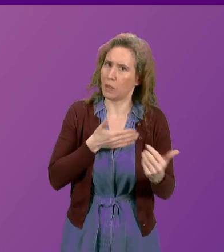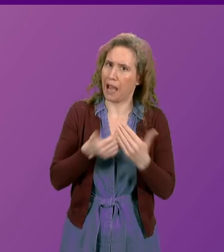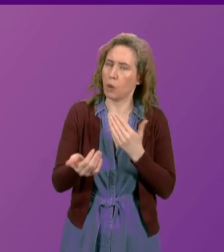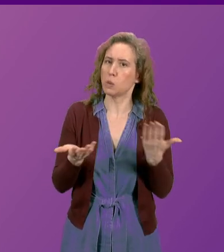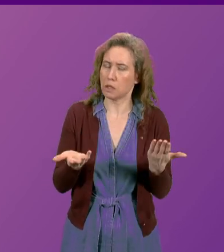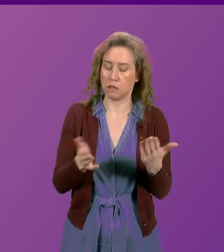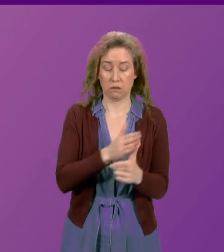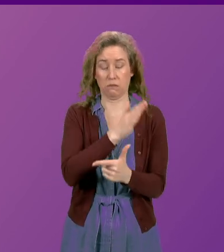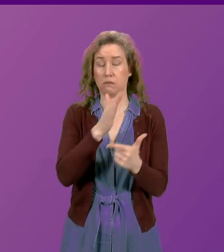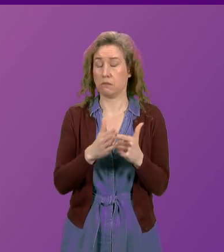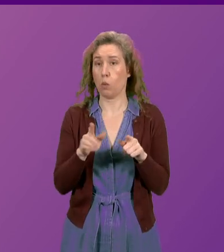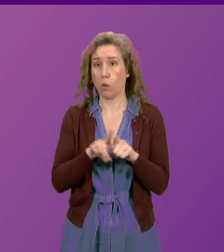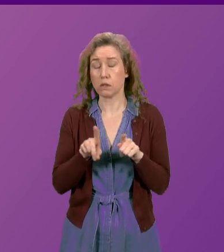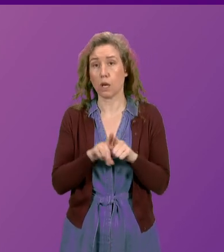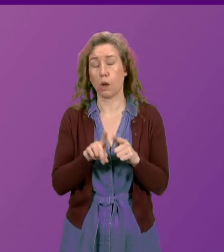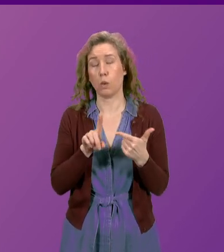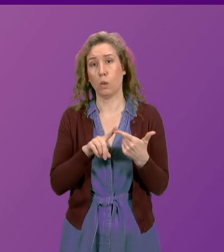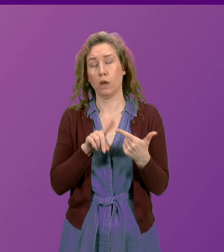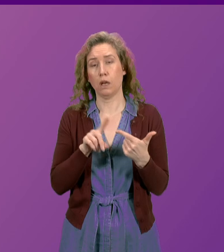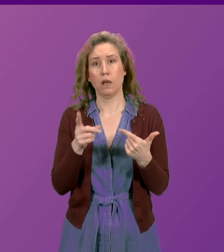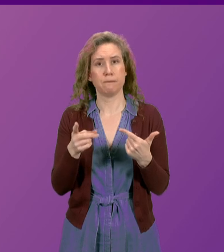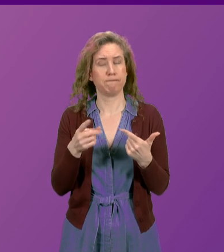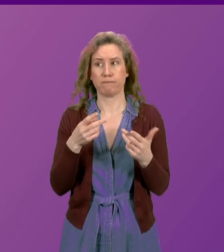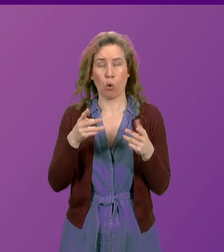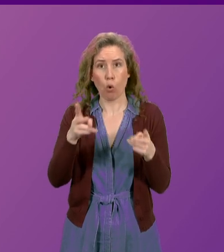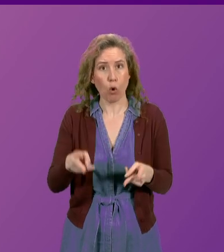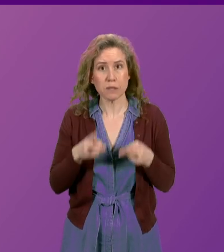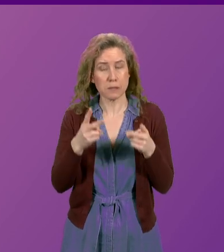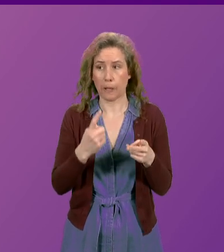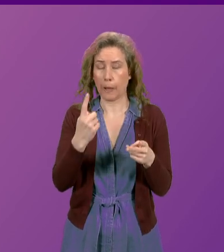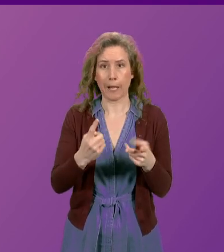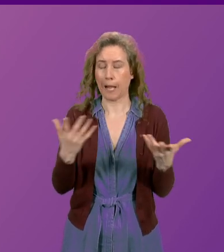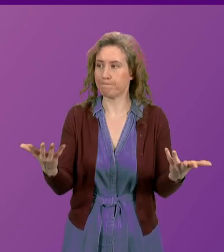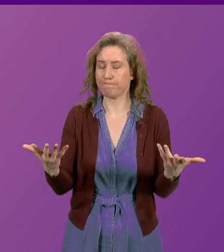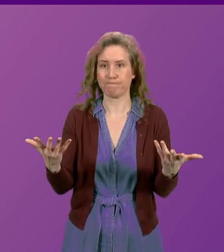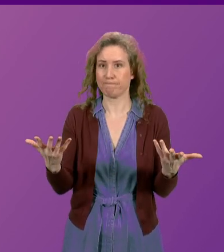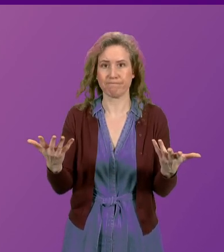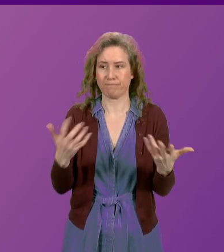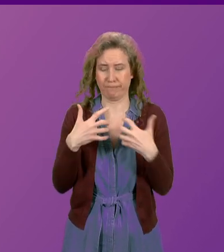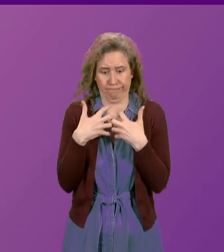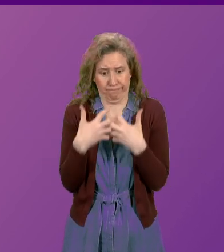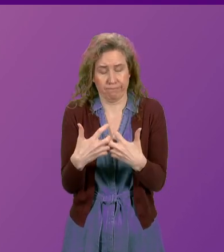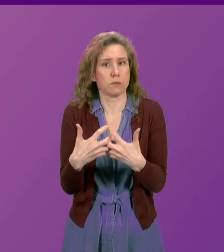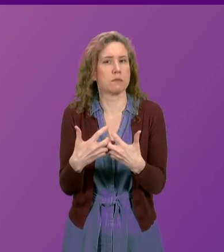We are wrestling also with the challenges of our hospitals being significantly congested because